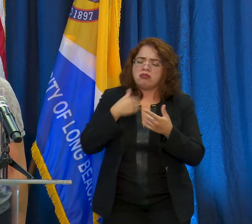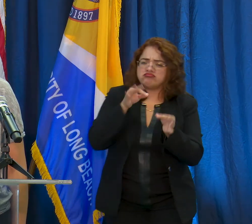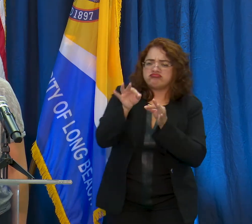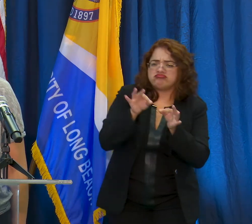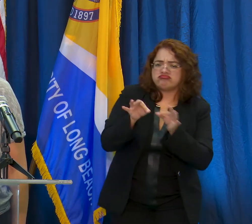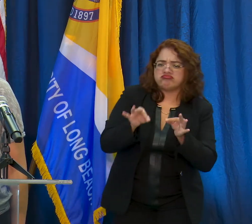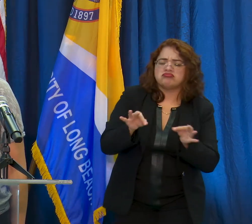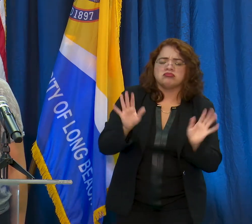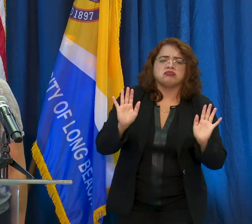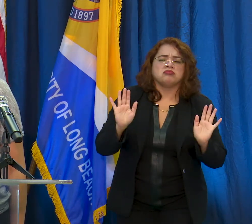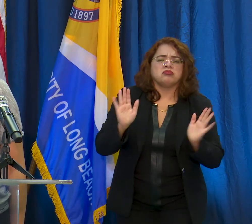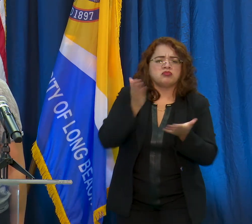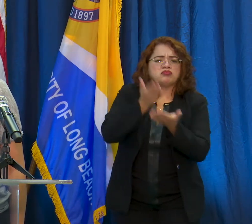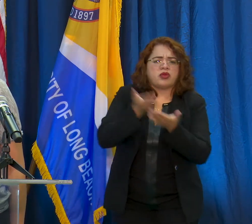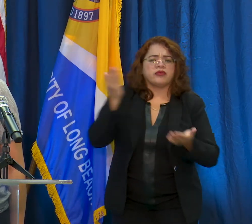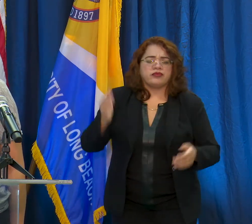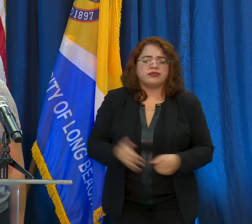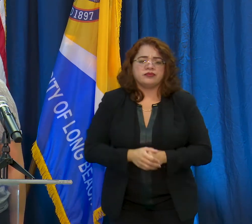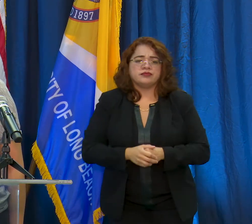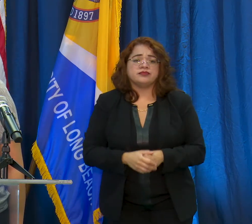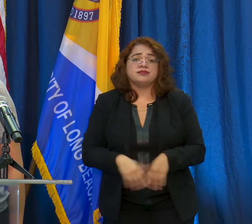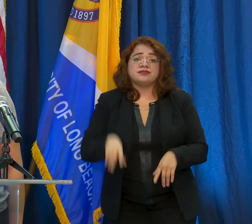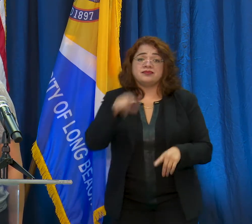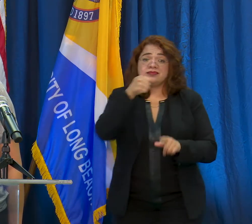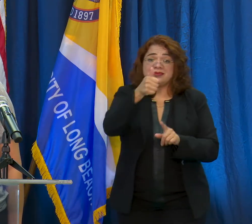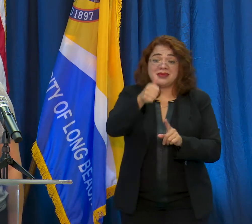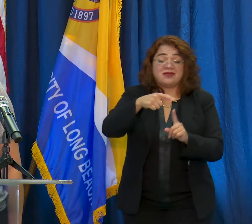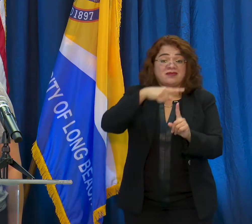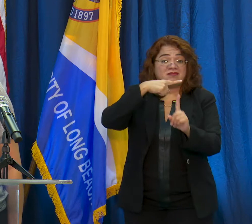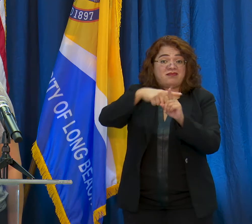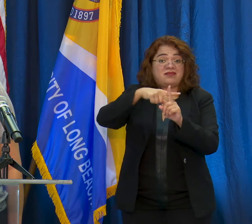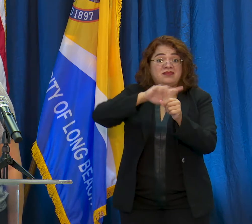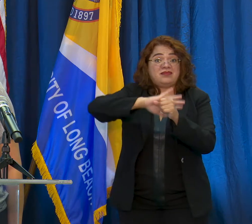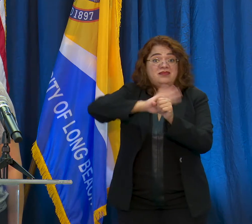If you test positive for COVID-19, the Health Department may call you directly